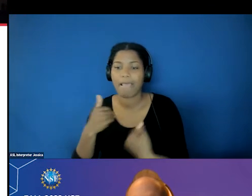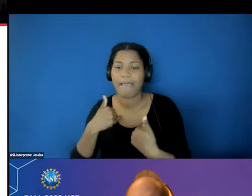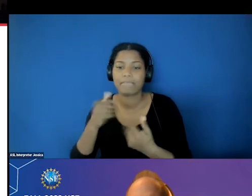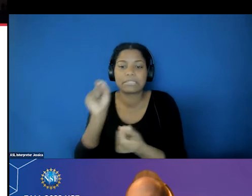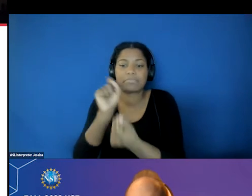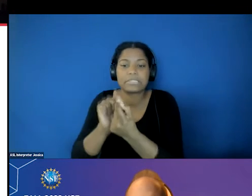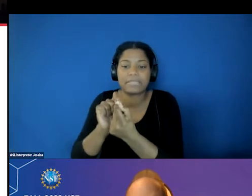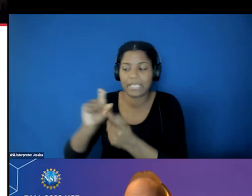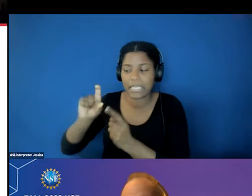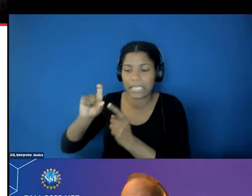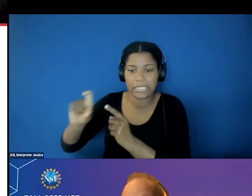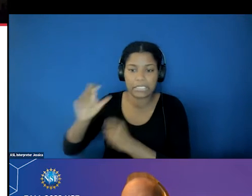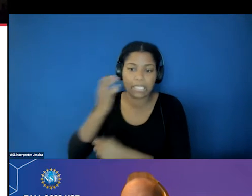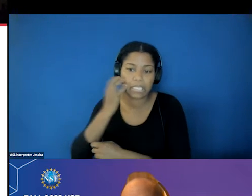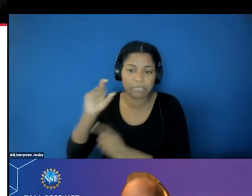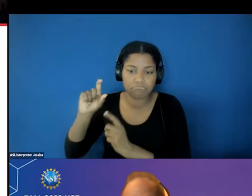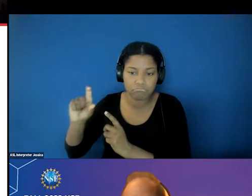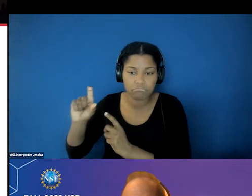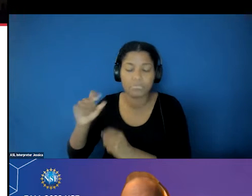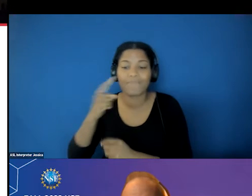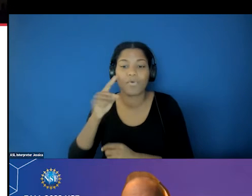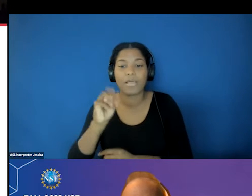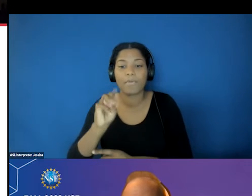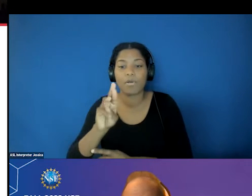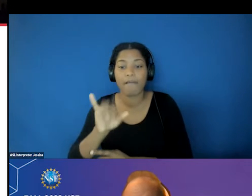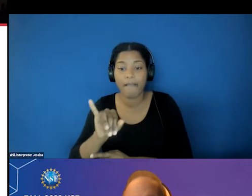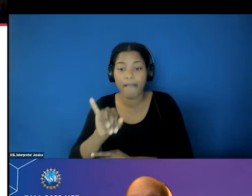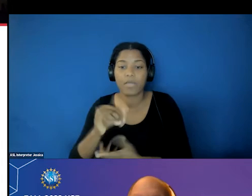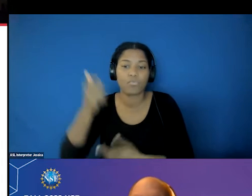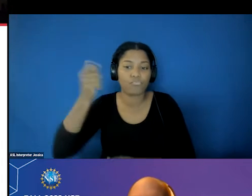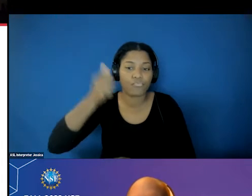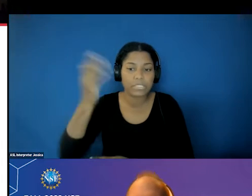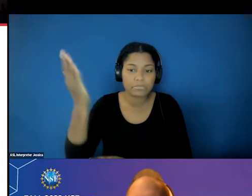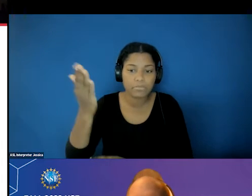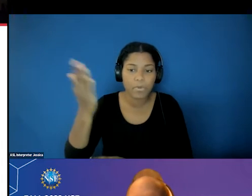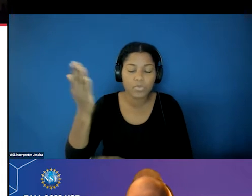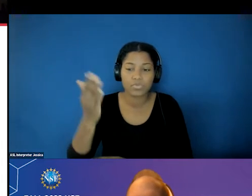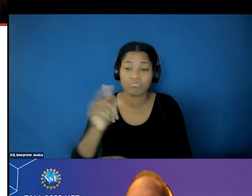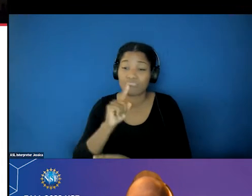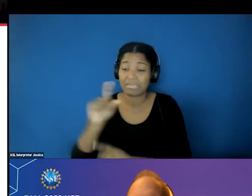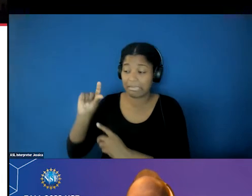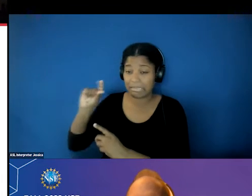For MRI and, grants proposals in general, the thickness is fixed.